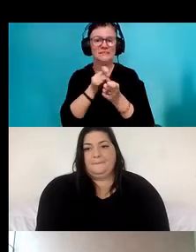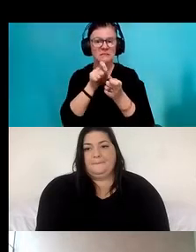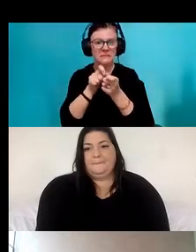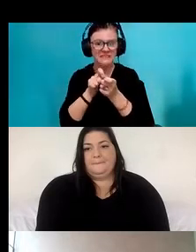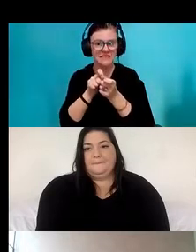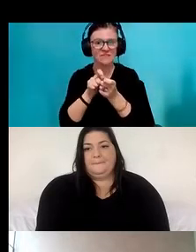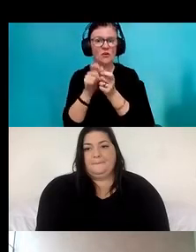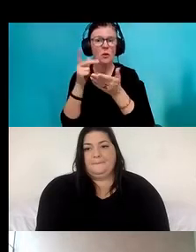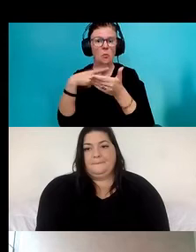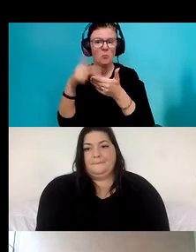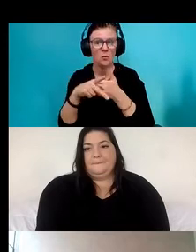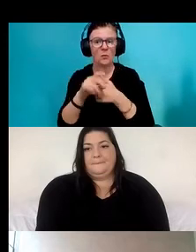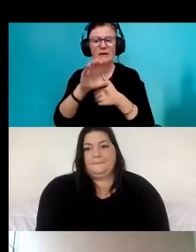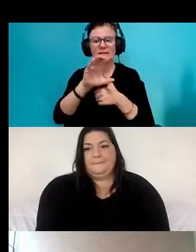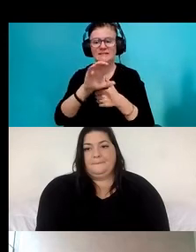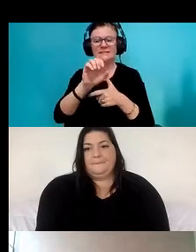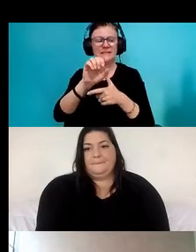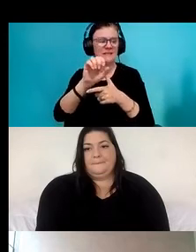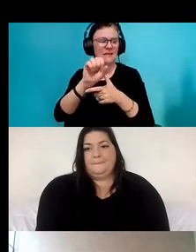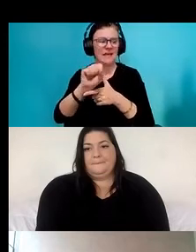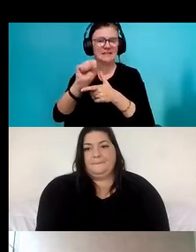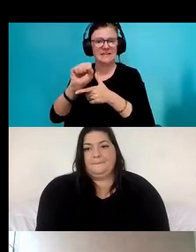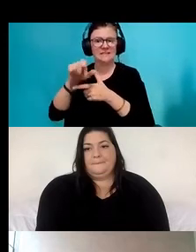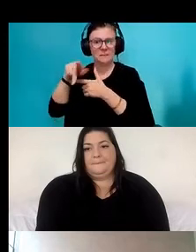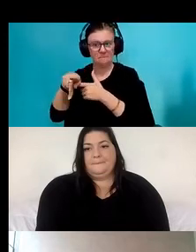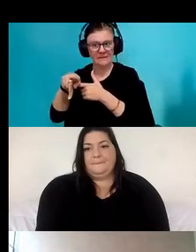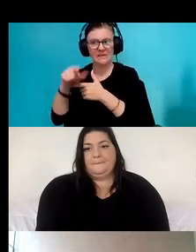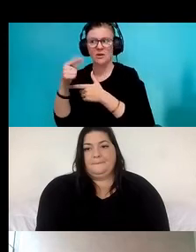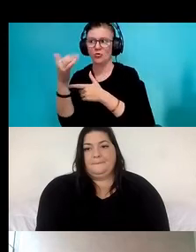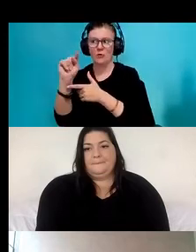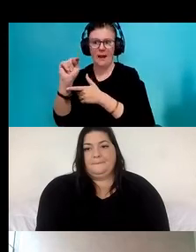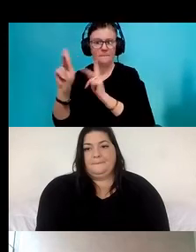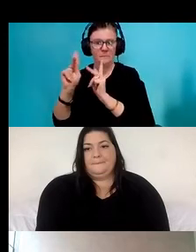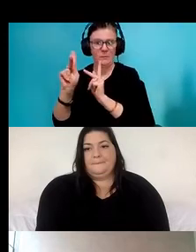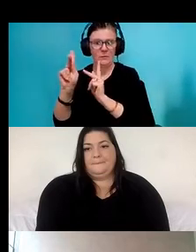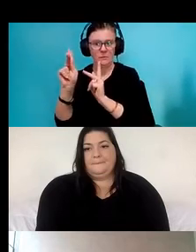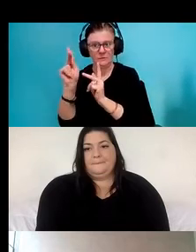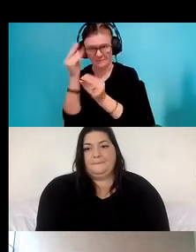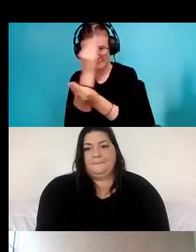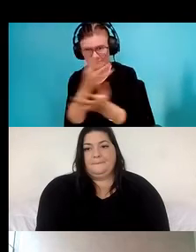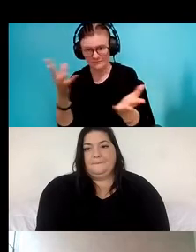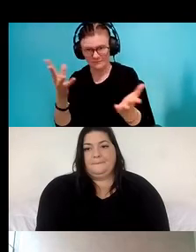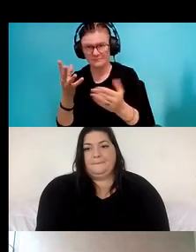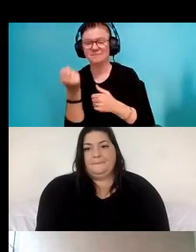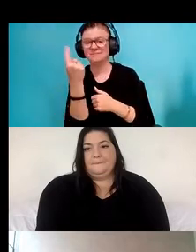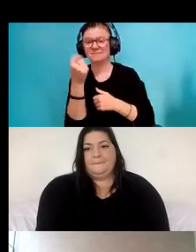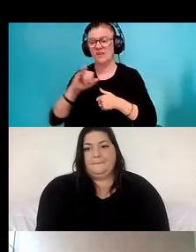or CFSP grantees, out there know that the July virtual office